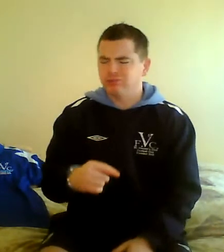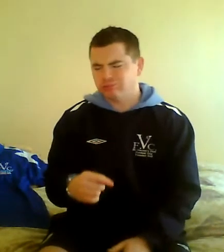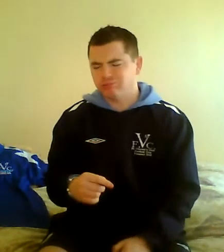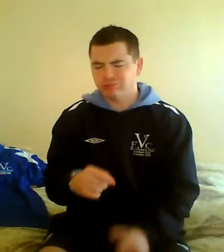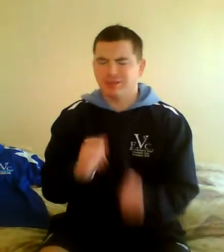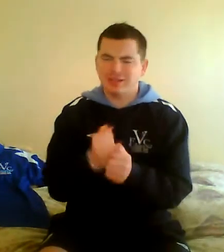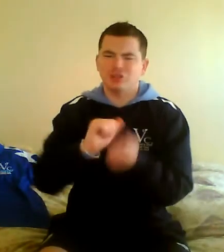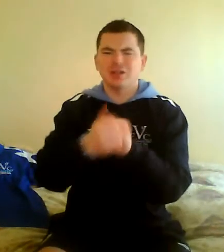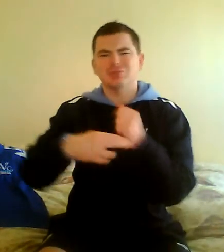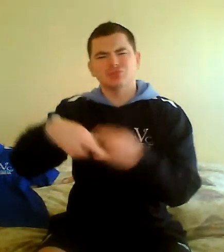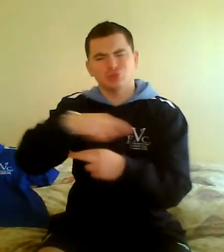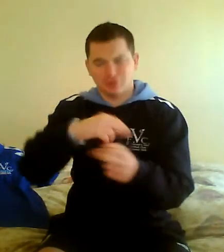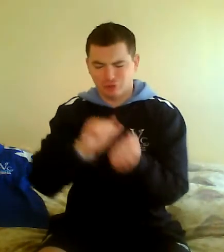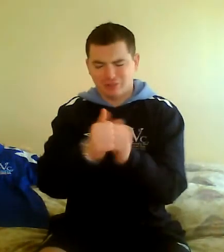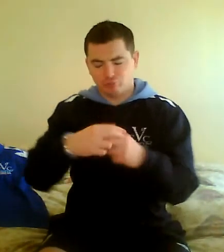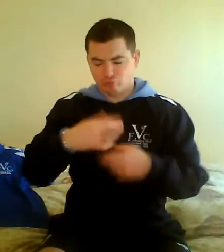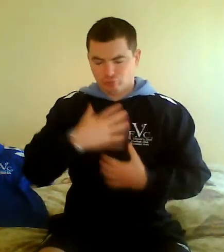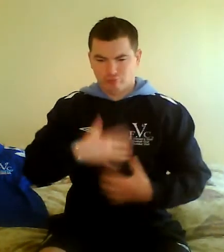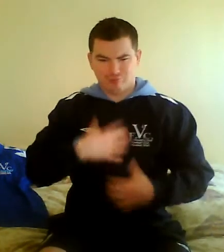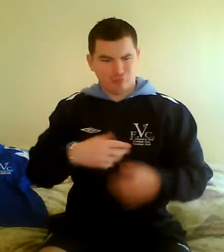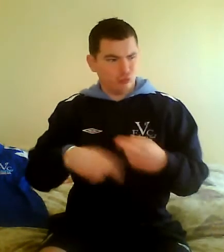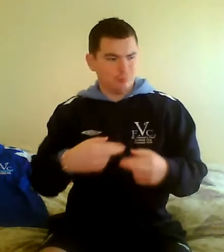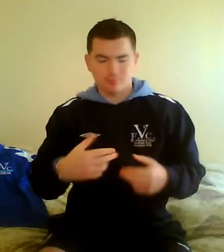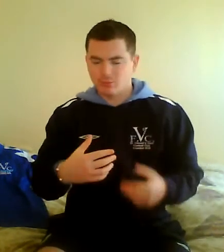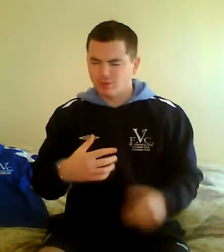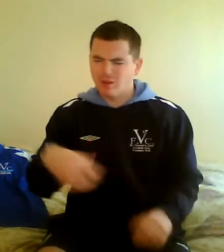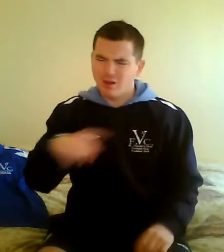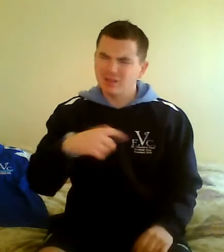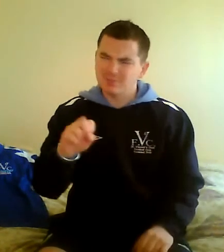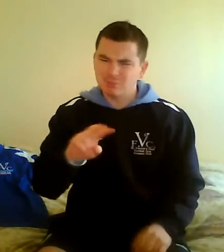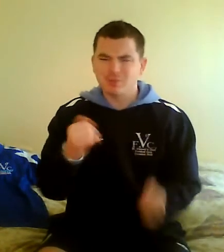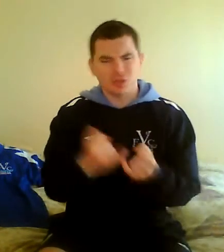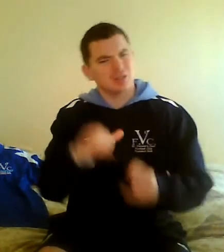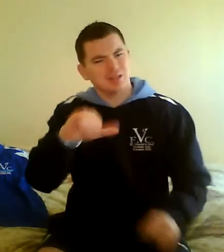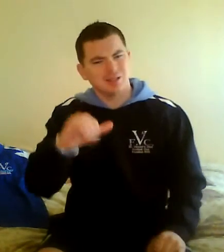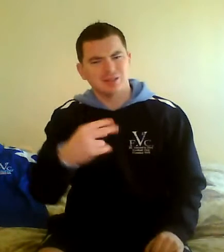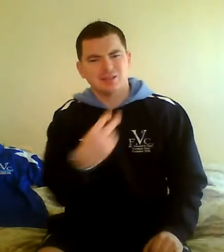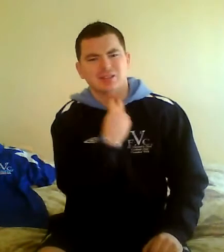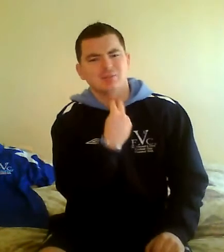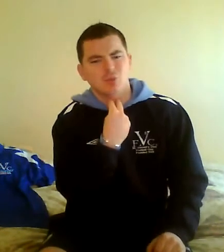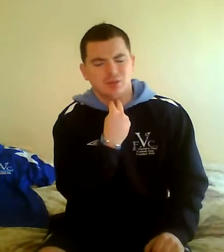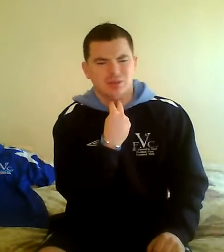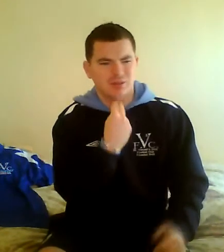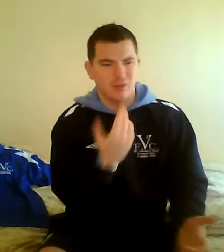In the changing room, yes all the players were disappointed